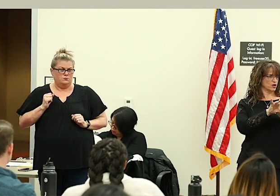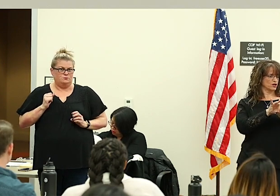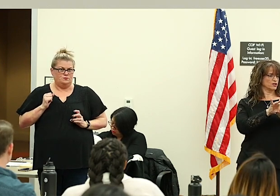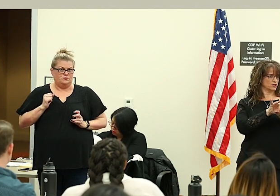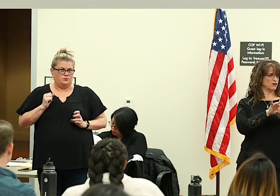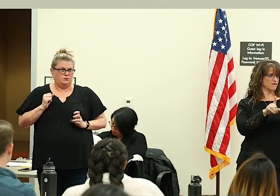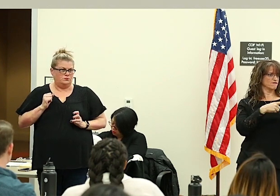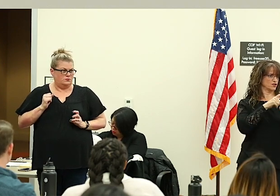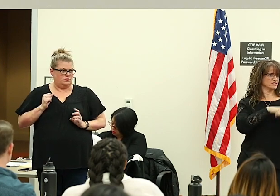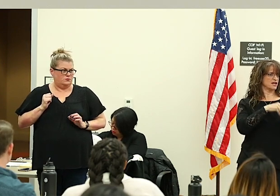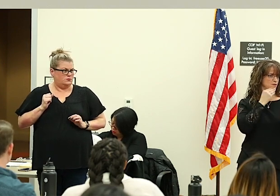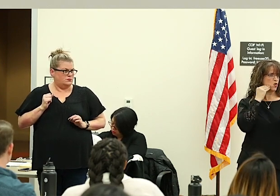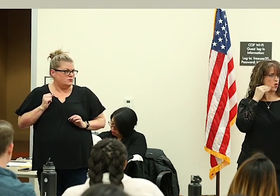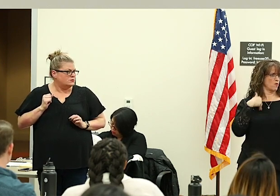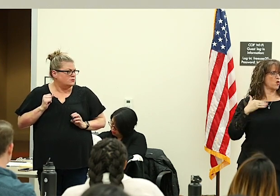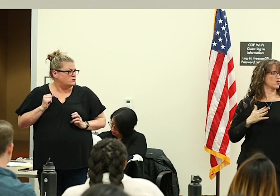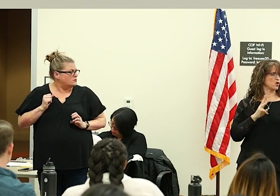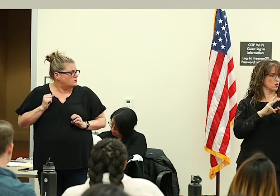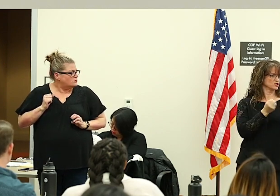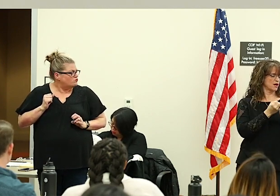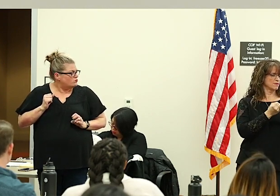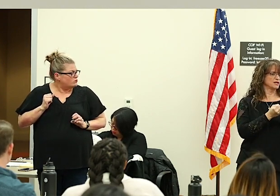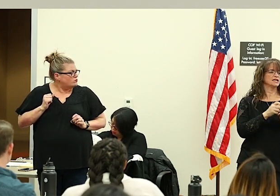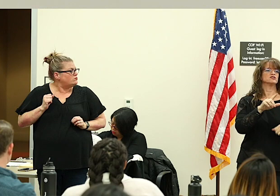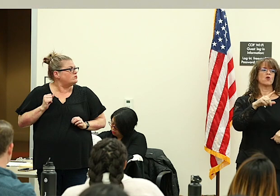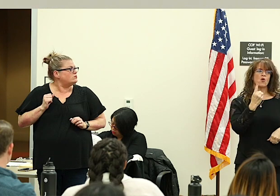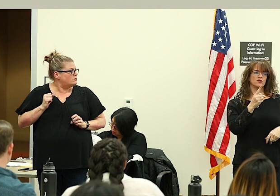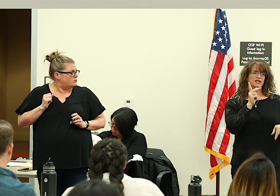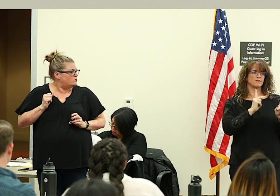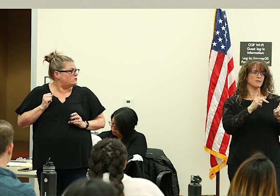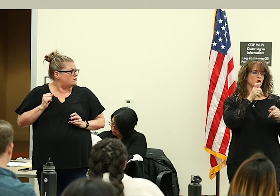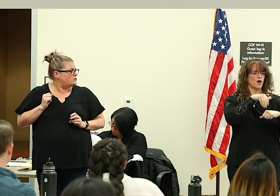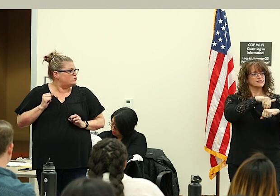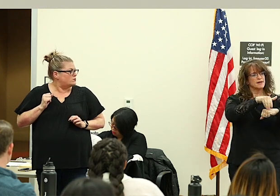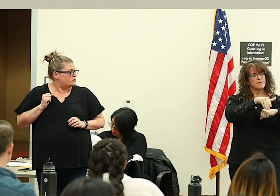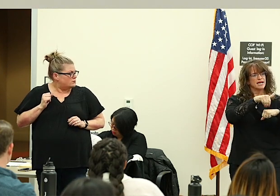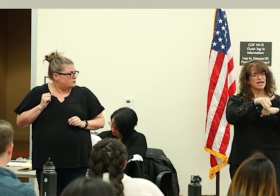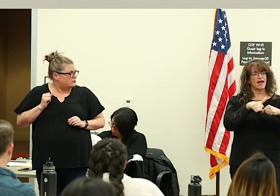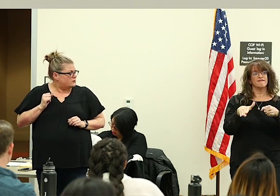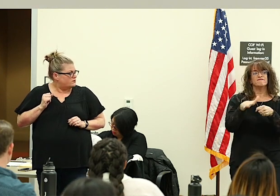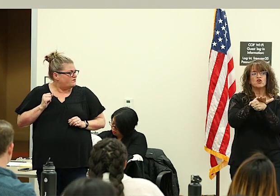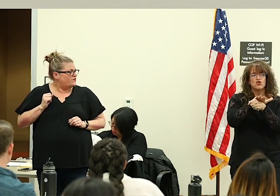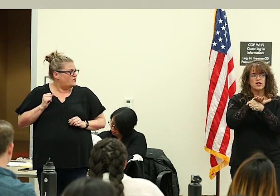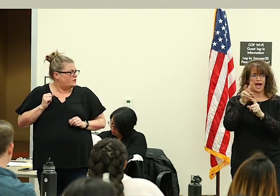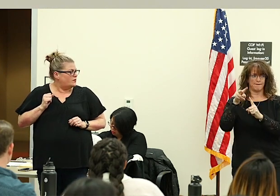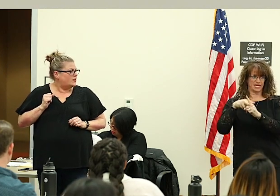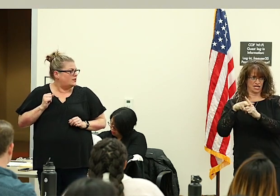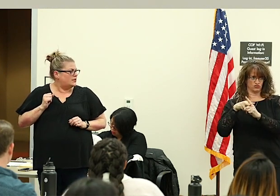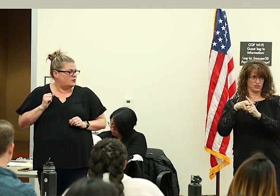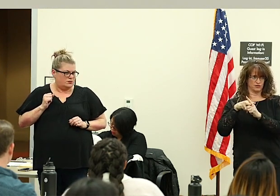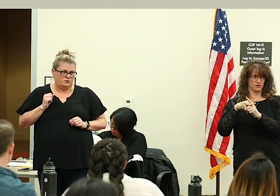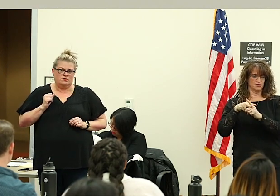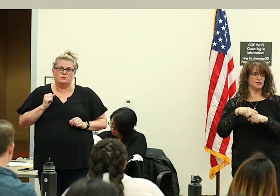first time home buyer workshop. It is only for the people who are submitting a full application. So you do not need to take that